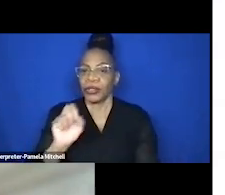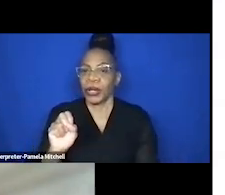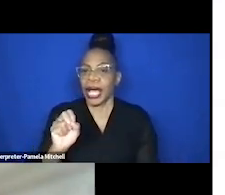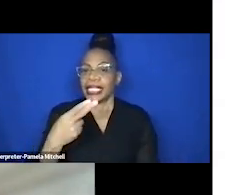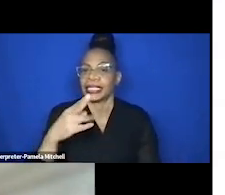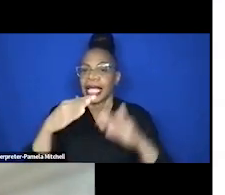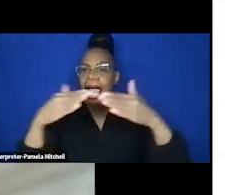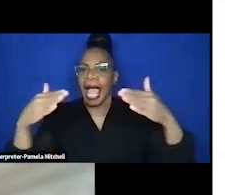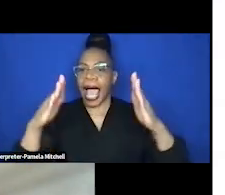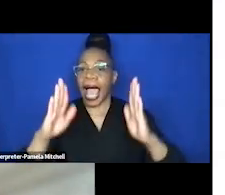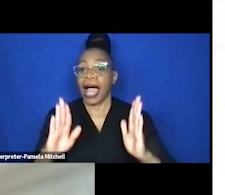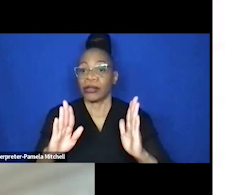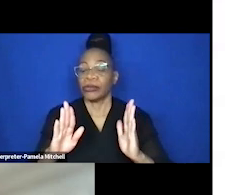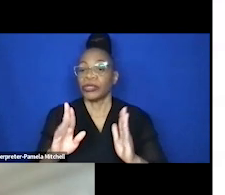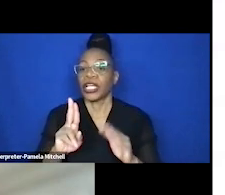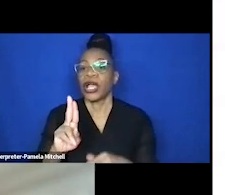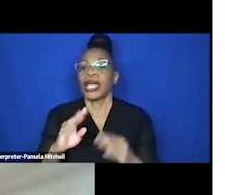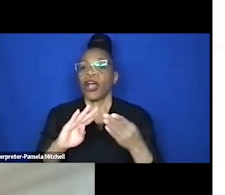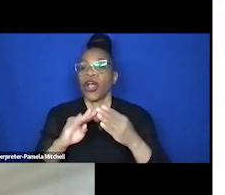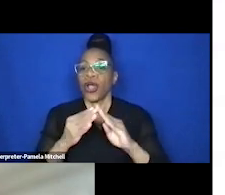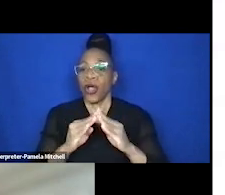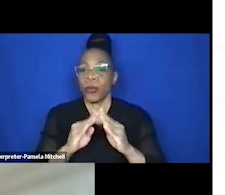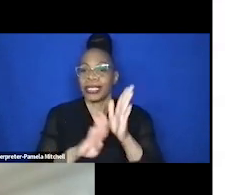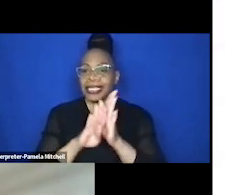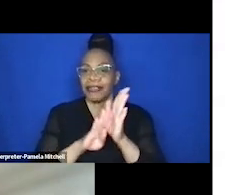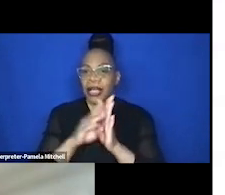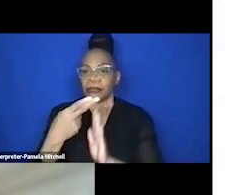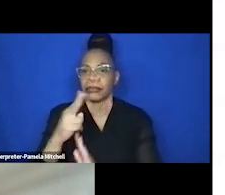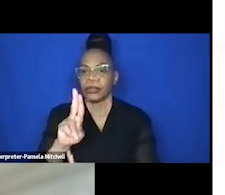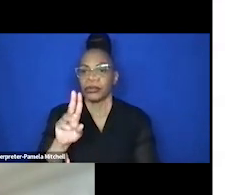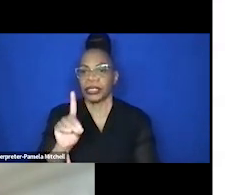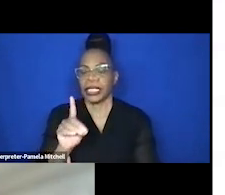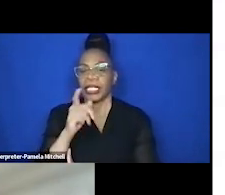also known as HUD, CoC programs are pivotal to addressing homelessness